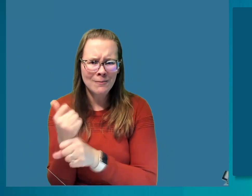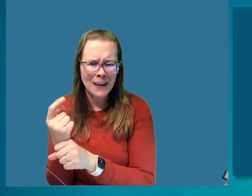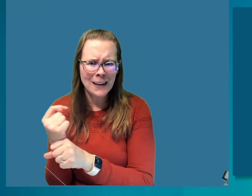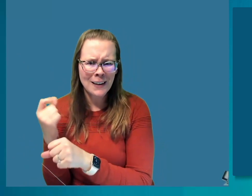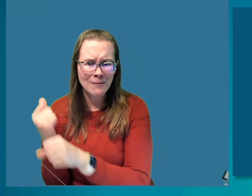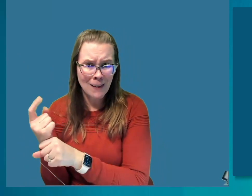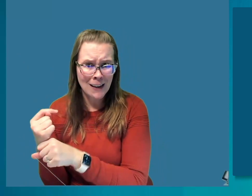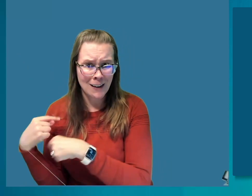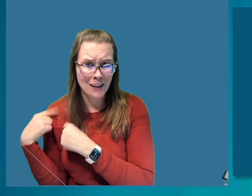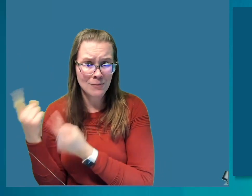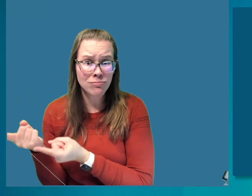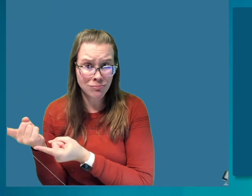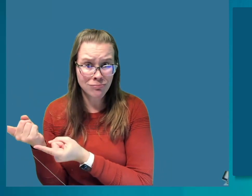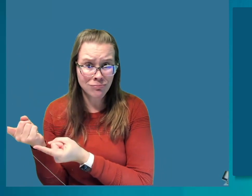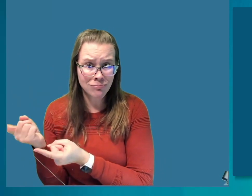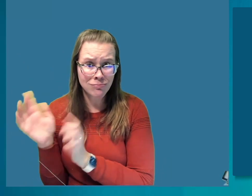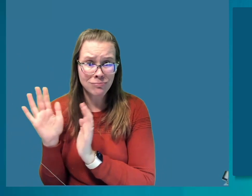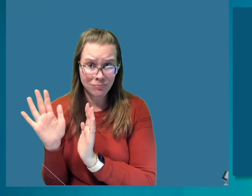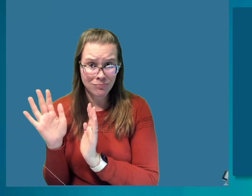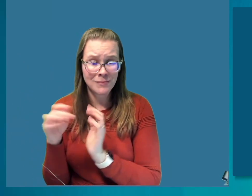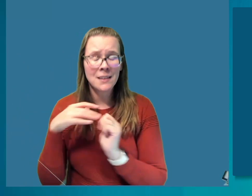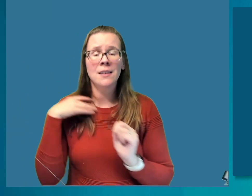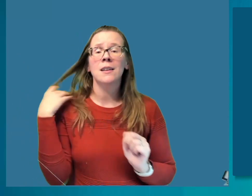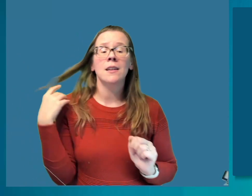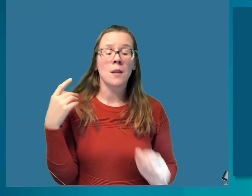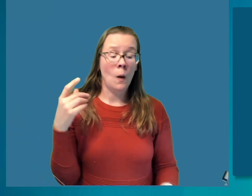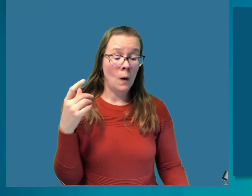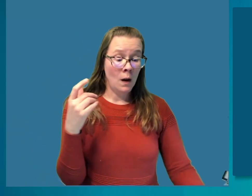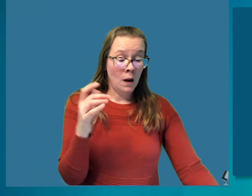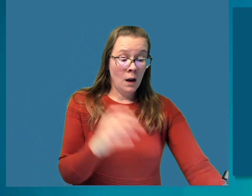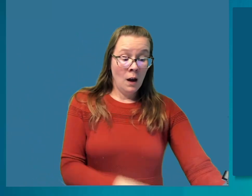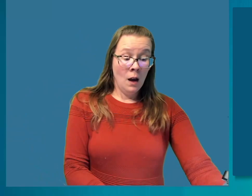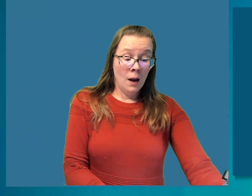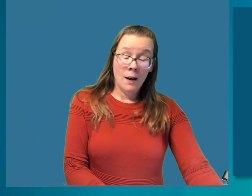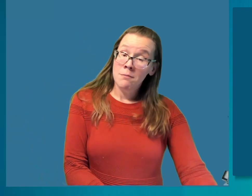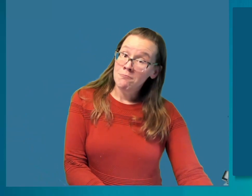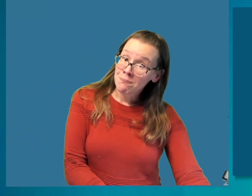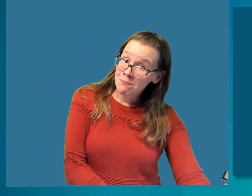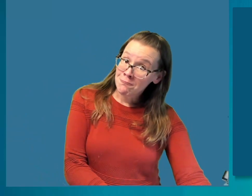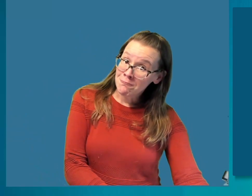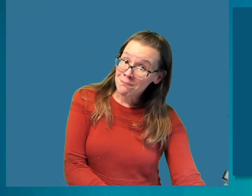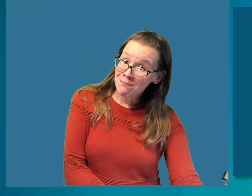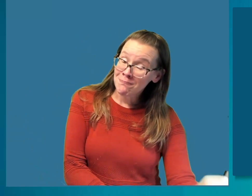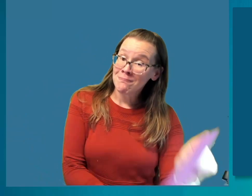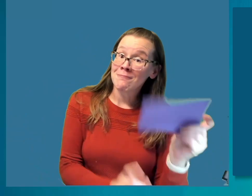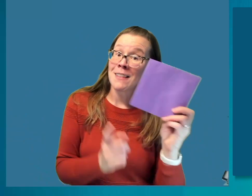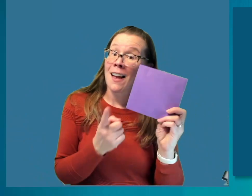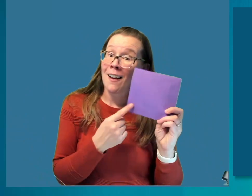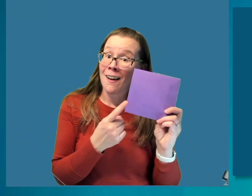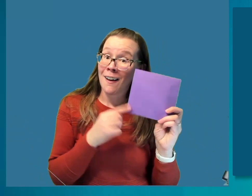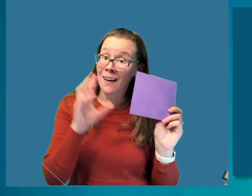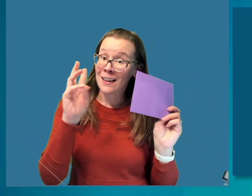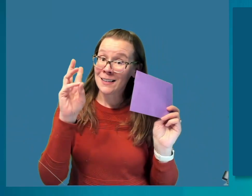to cover your letter charge for the postccard as well as that hand cancelling surcharge.